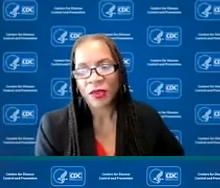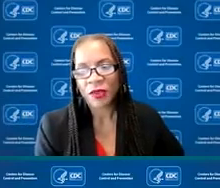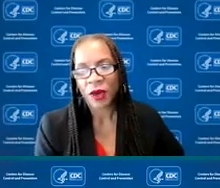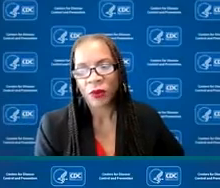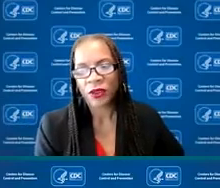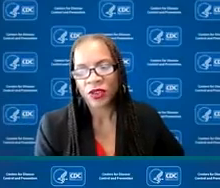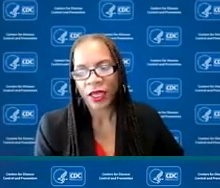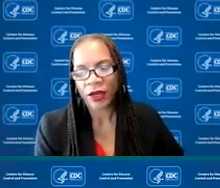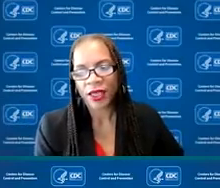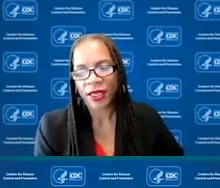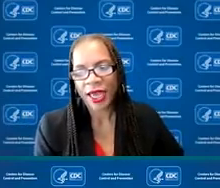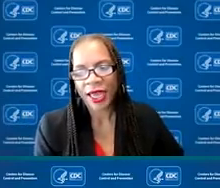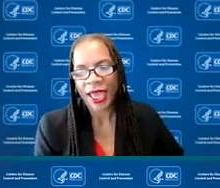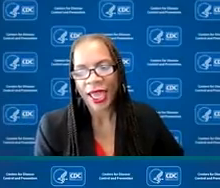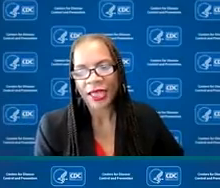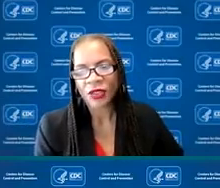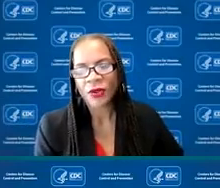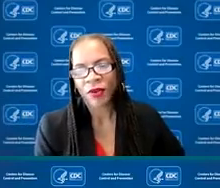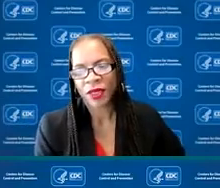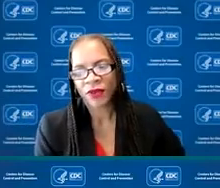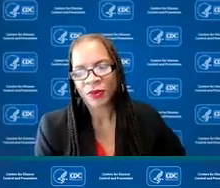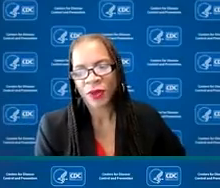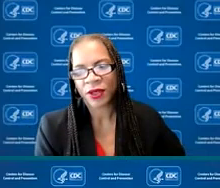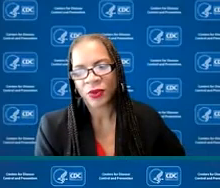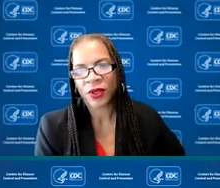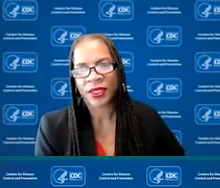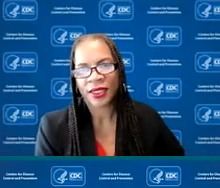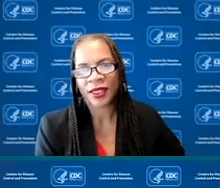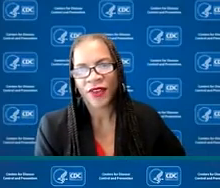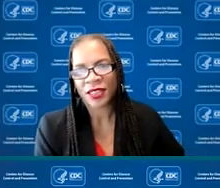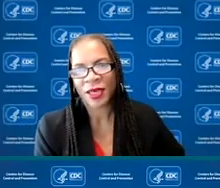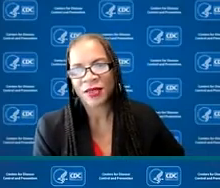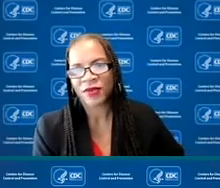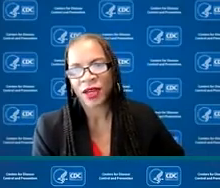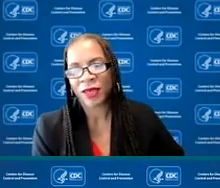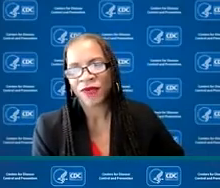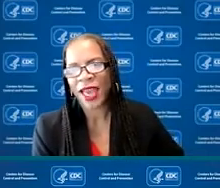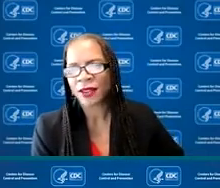So I will share that I do have a bit of experience working in a fast-paced environment. In fact,